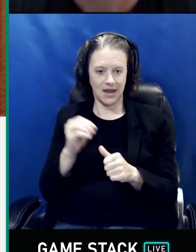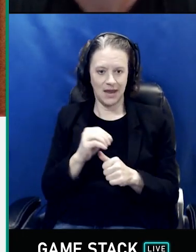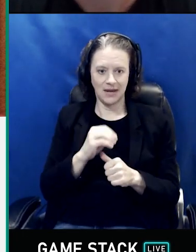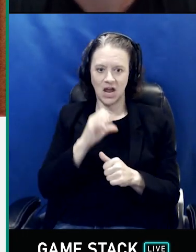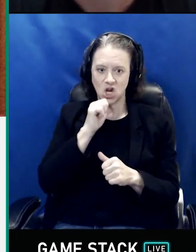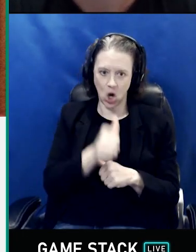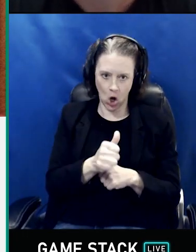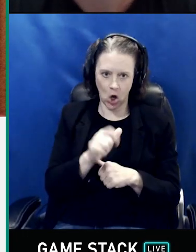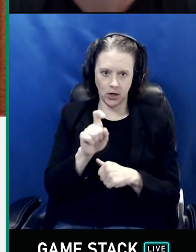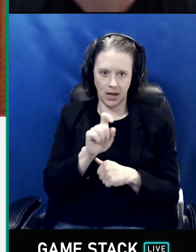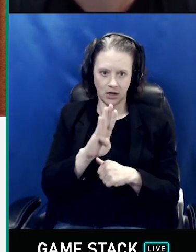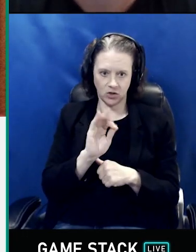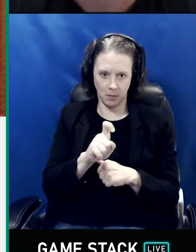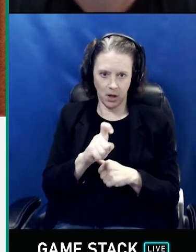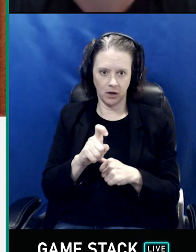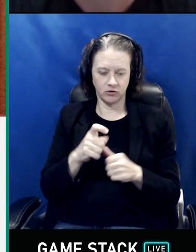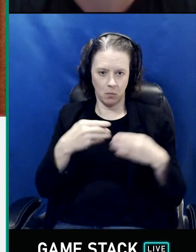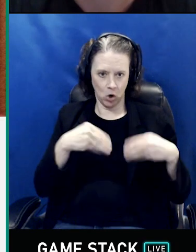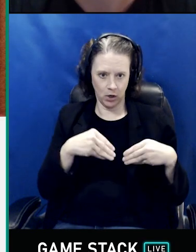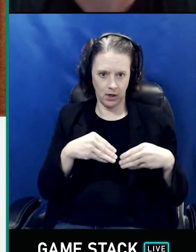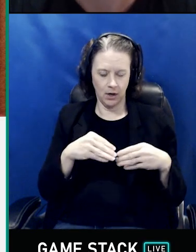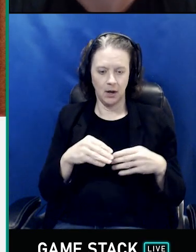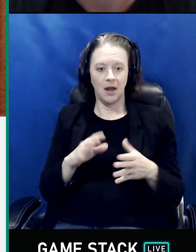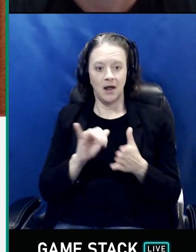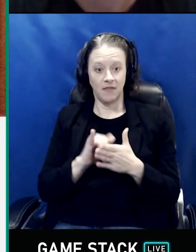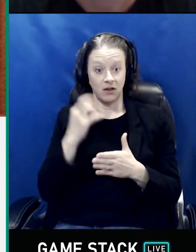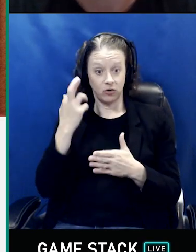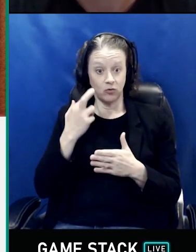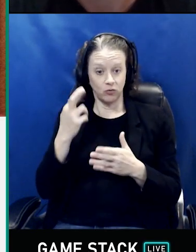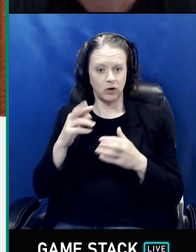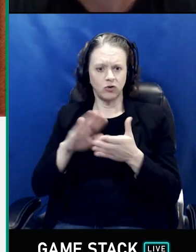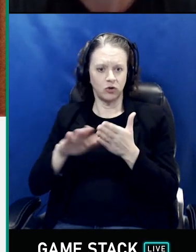These are the regions where console-centric gaming isn't prolific.